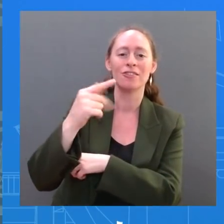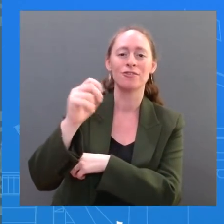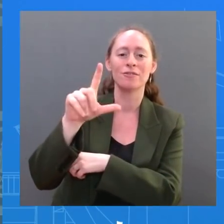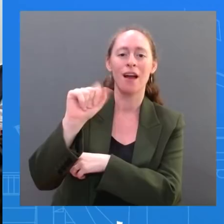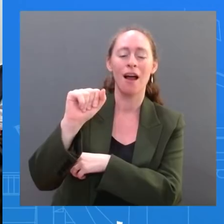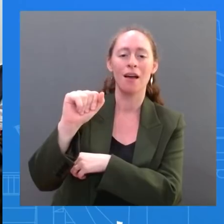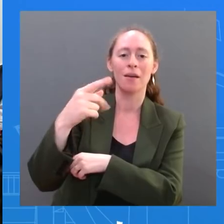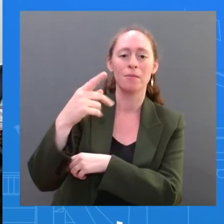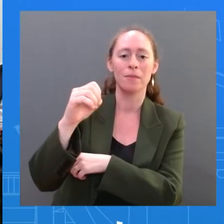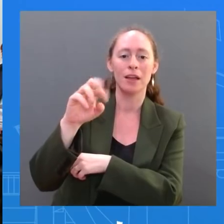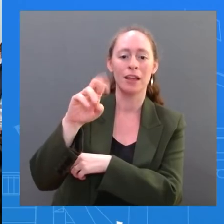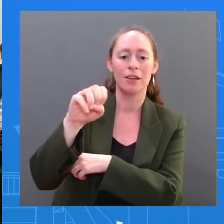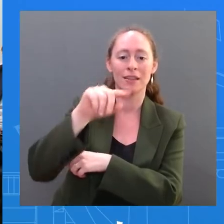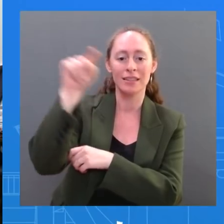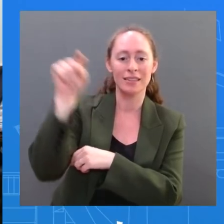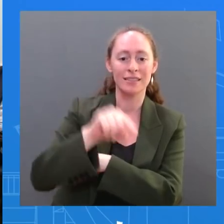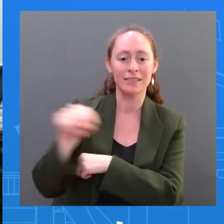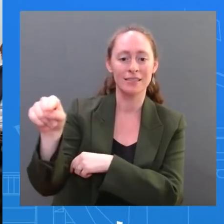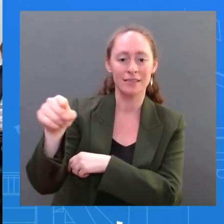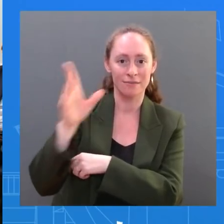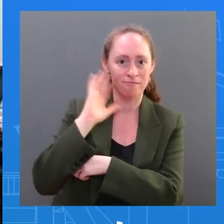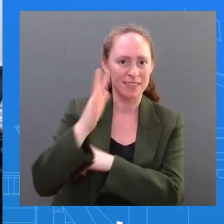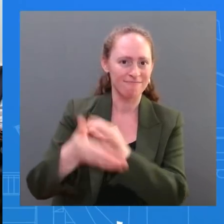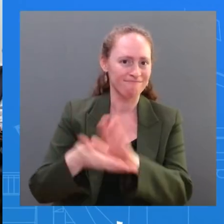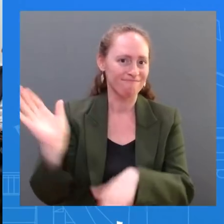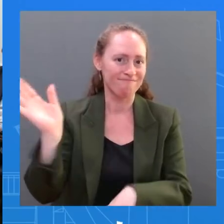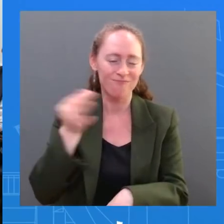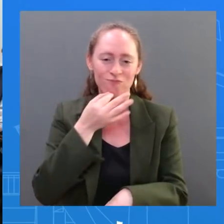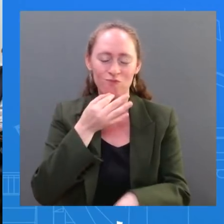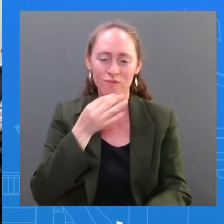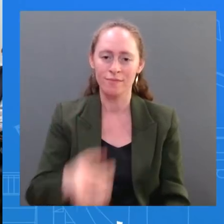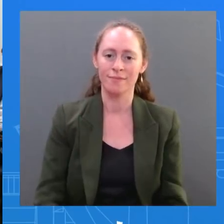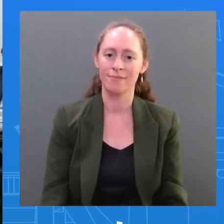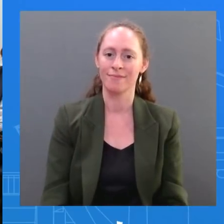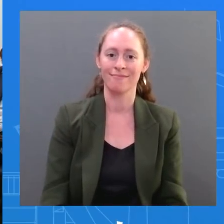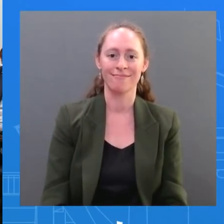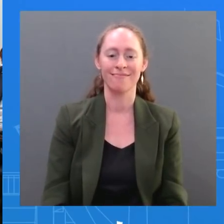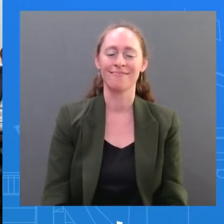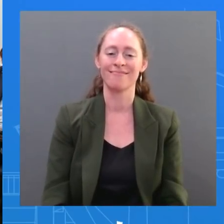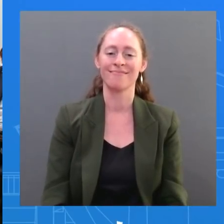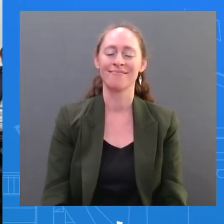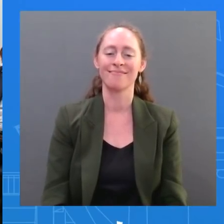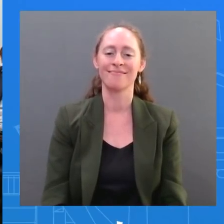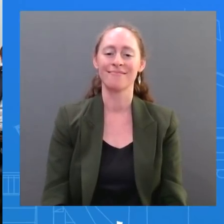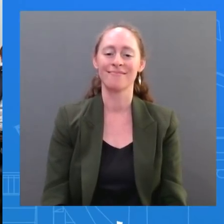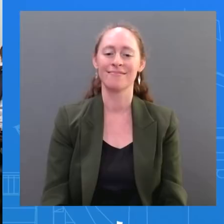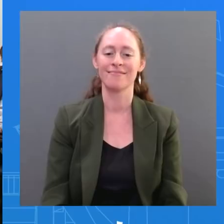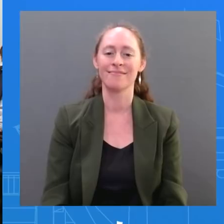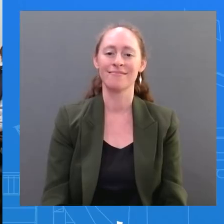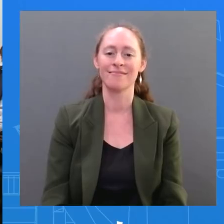but you leaving and getting a promotion to the Department of Commerce as Deputy Press Secretary.